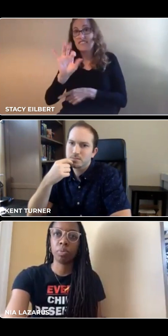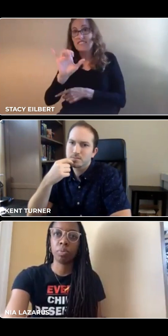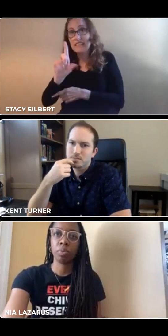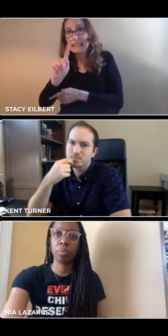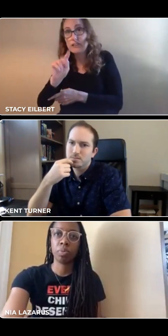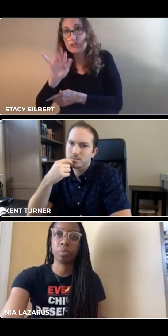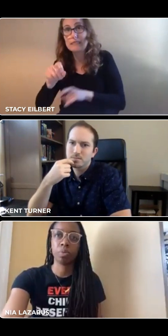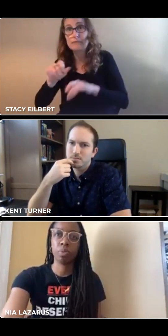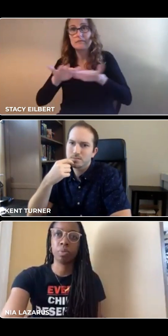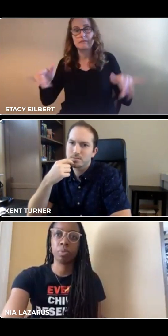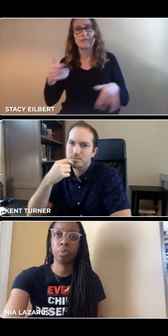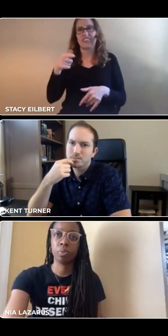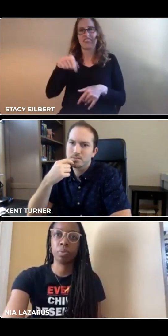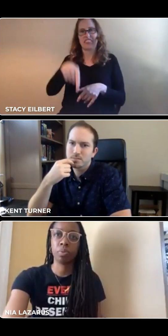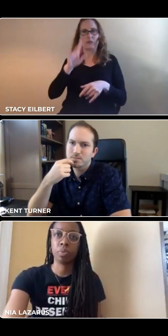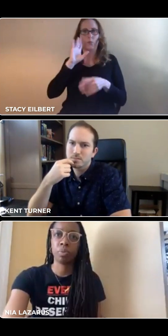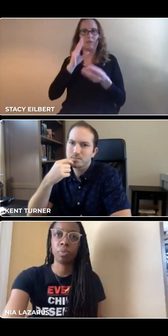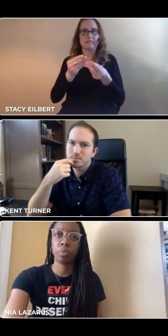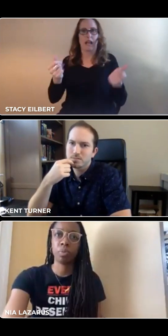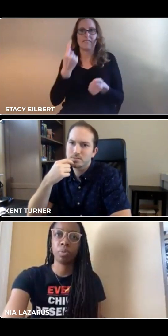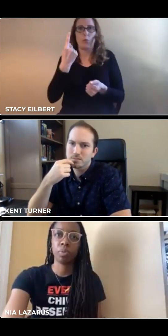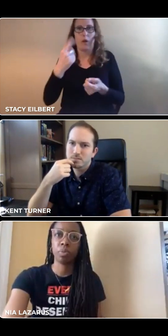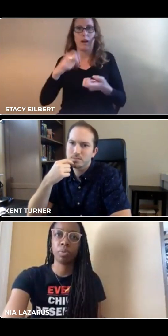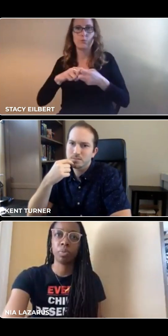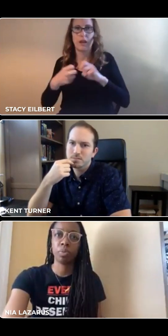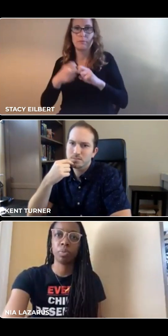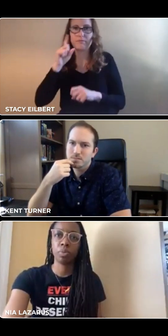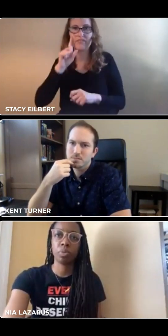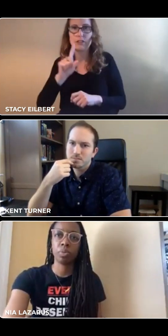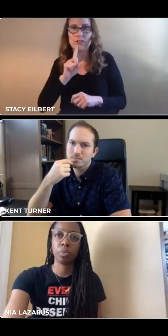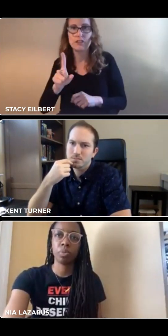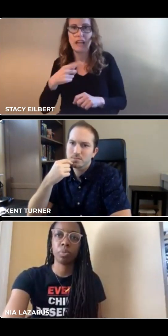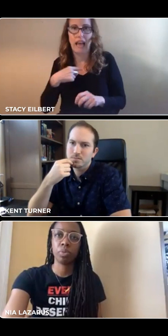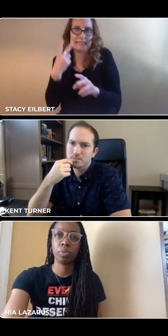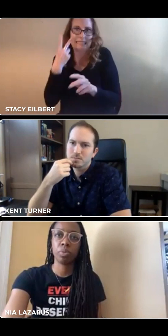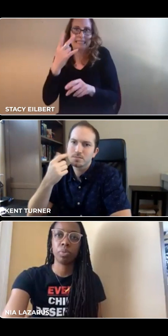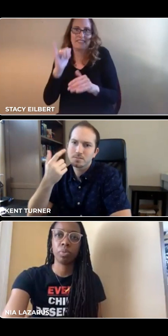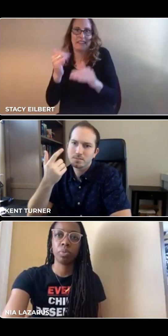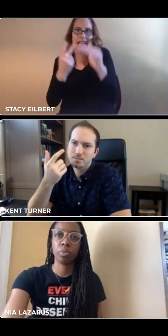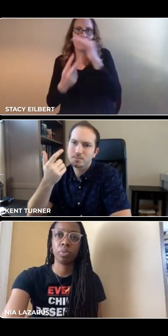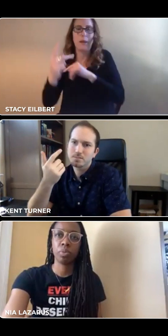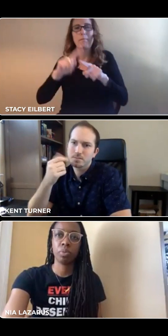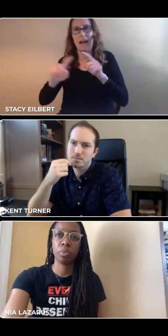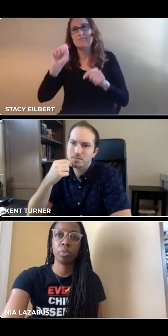whether it's services, fairs, field trips. So this will definitely solve one of those